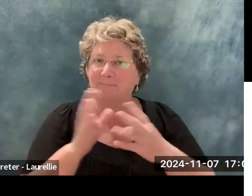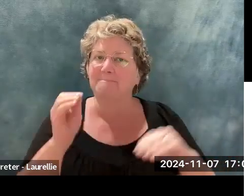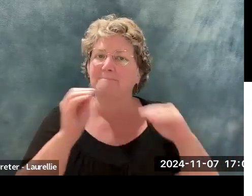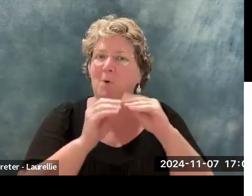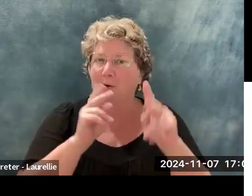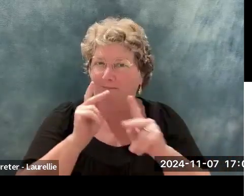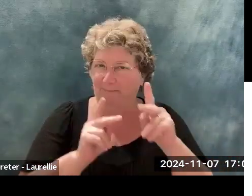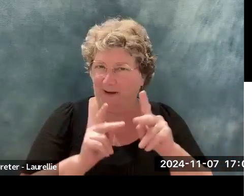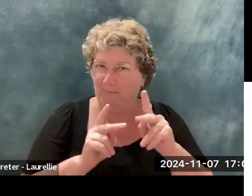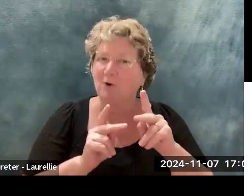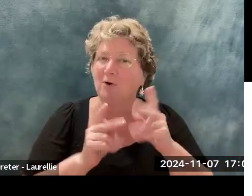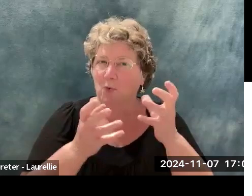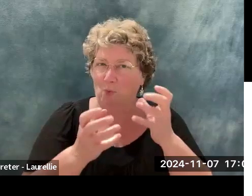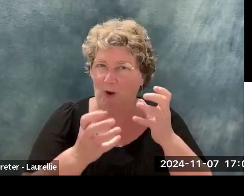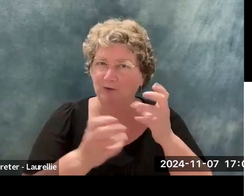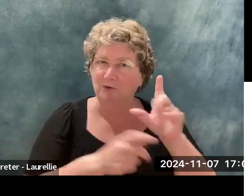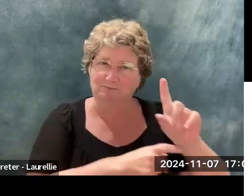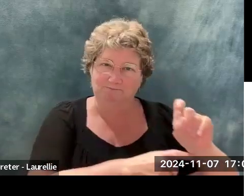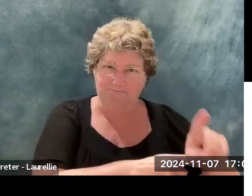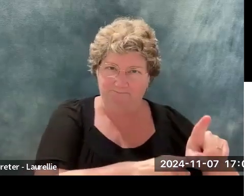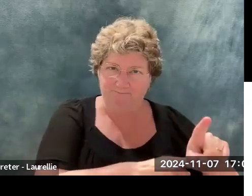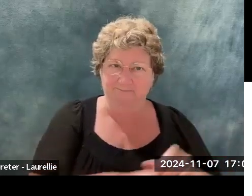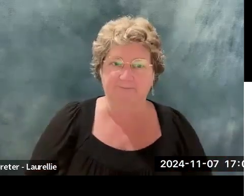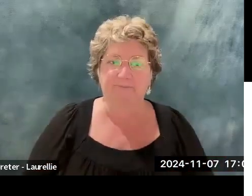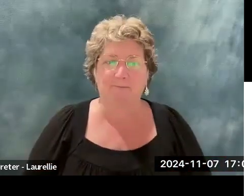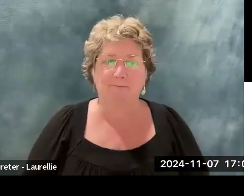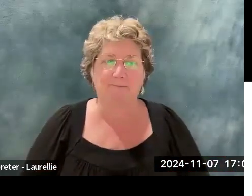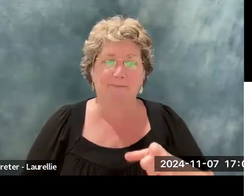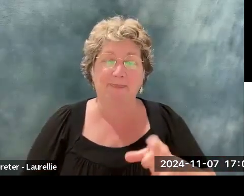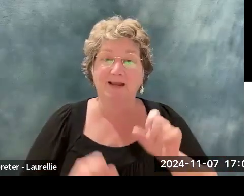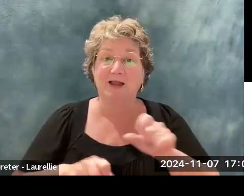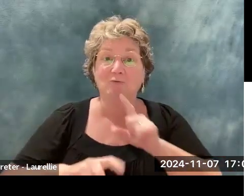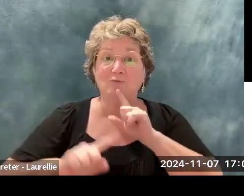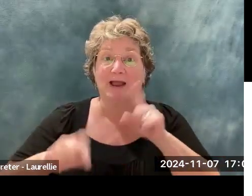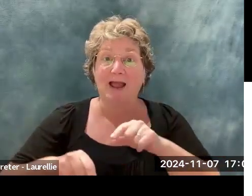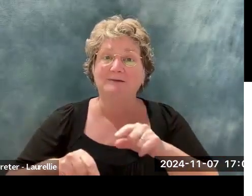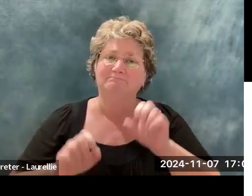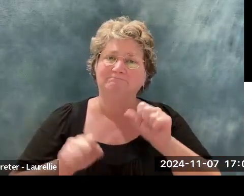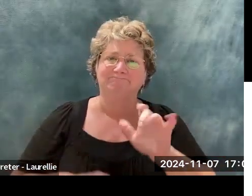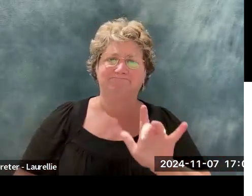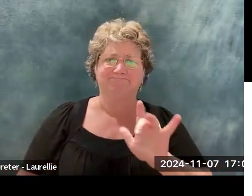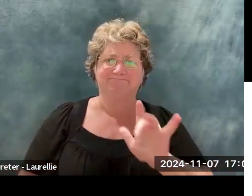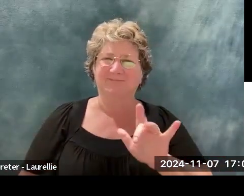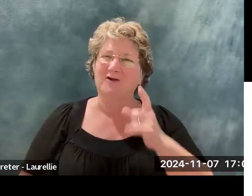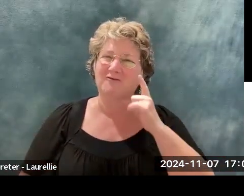Select this button to use emojis to show your reactions throughout the presentation. And that's it for our Zoom features.